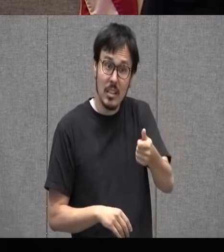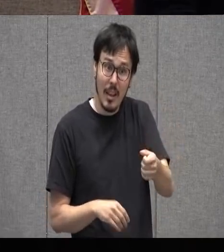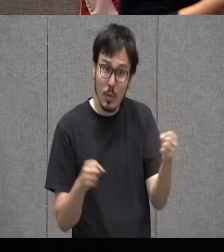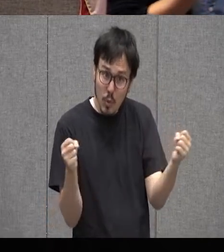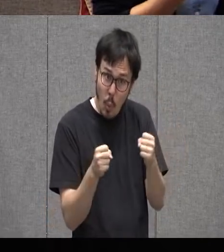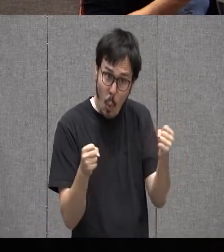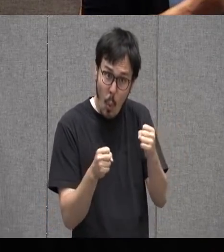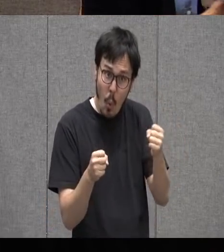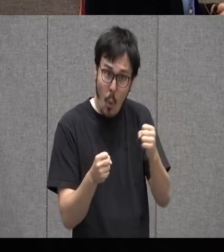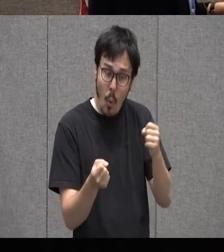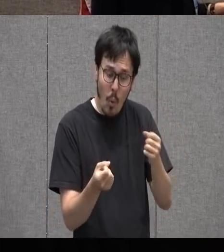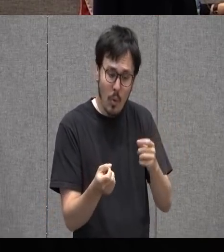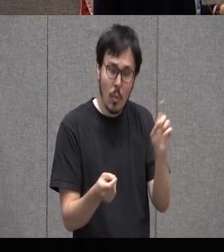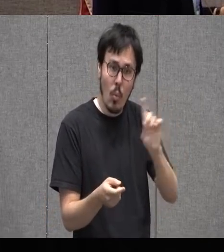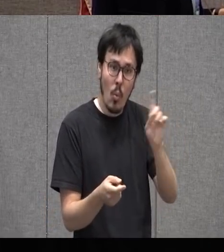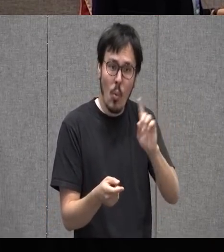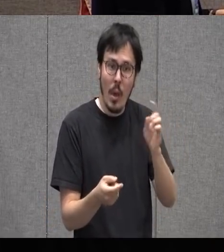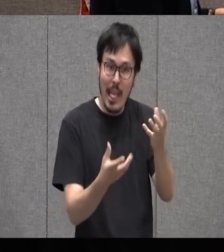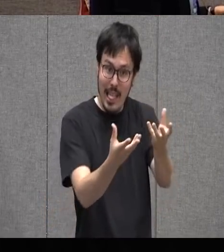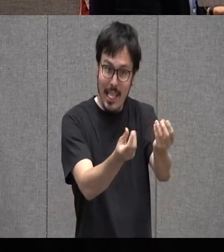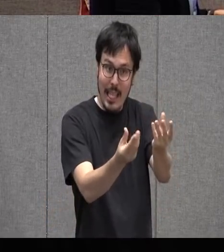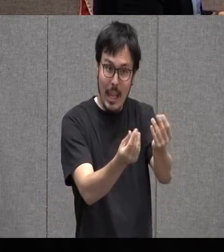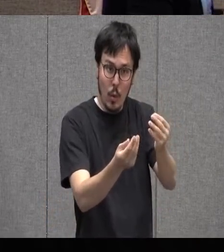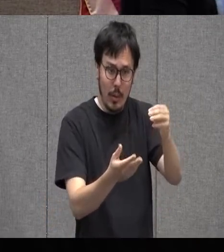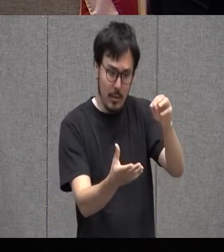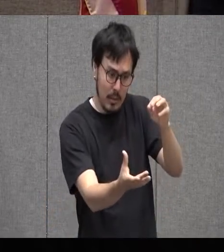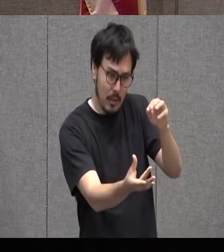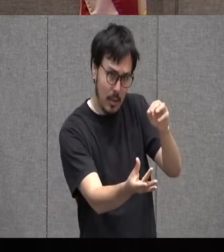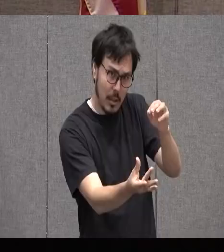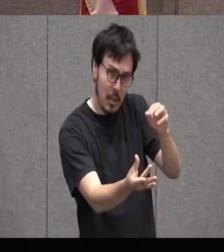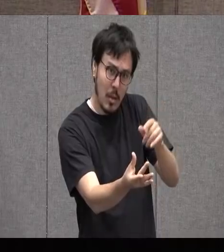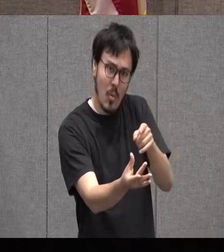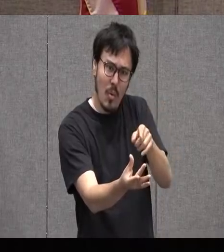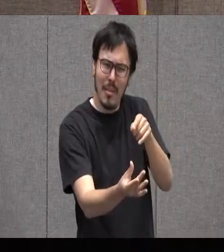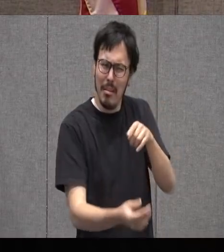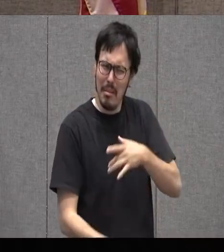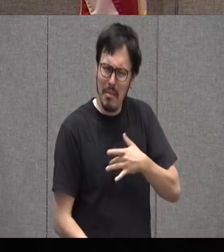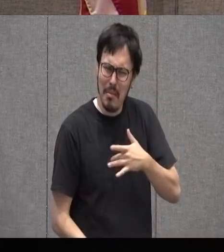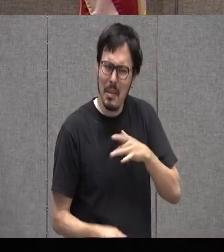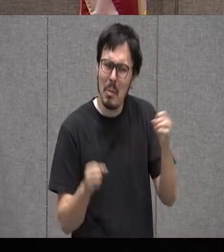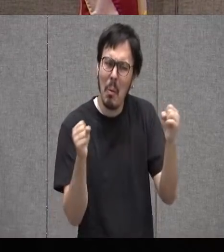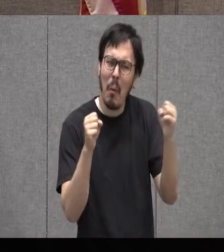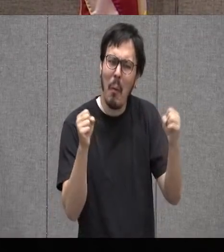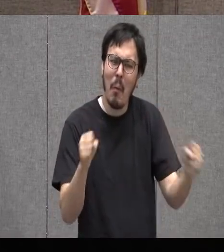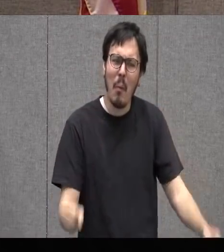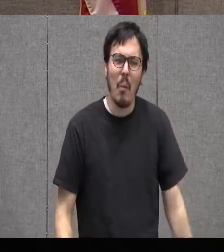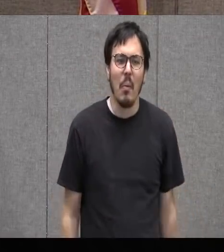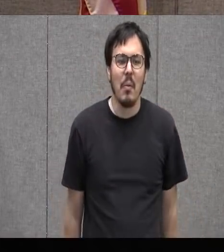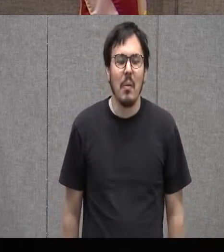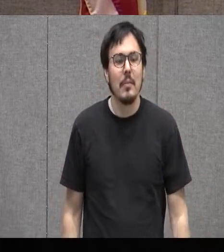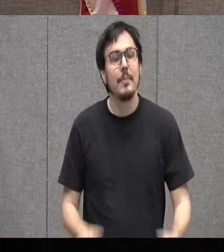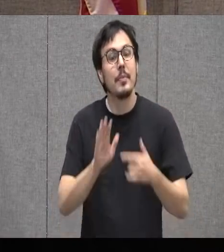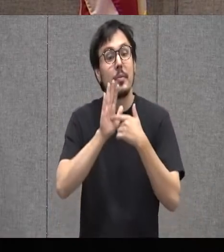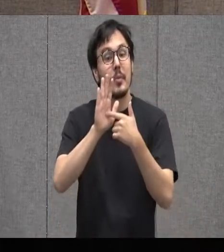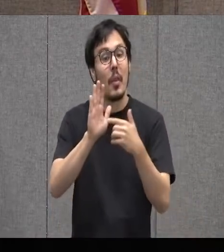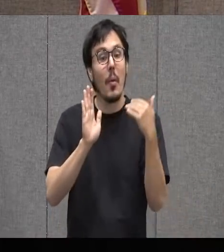Or where the liquid was was cold to the touch. So I wanna show this to you again, but this time with a balloon.